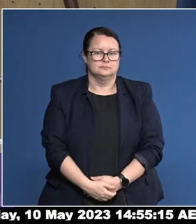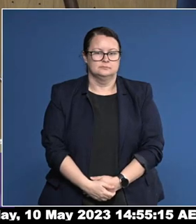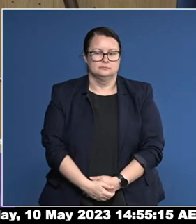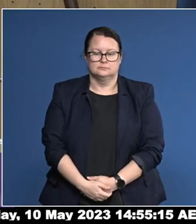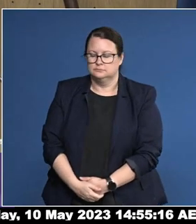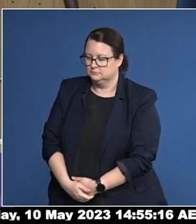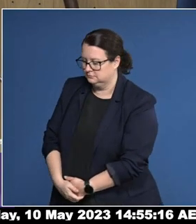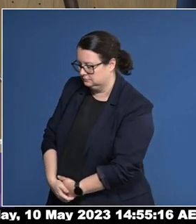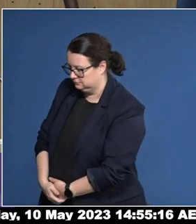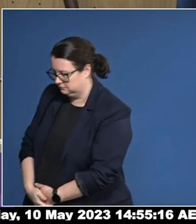MAHONY: